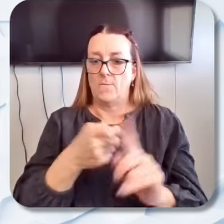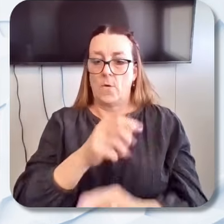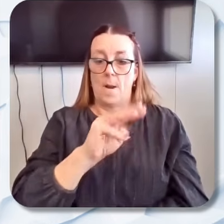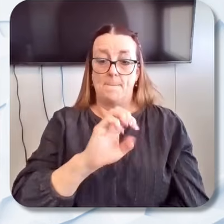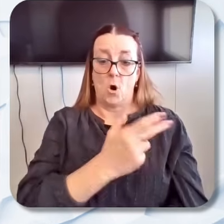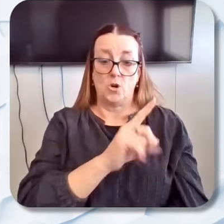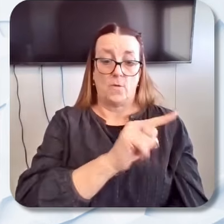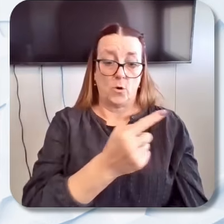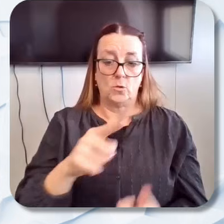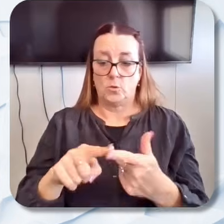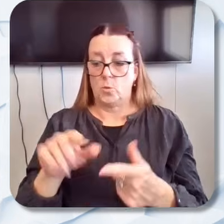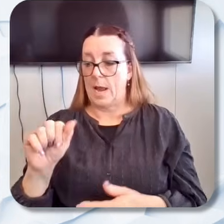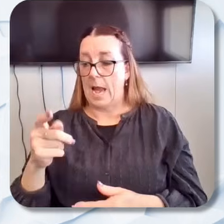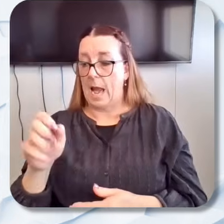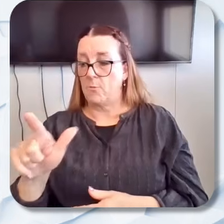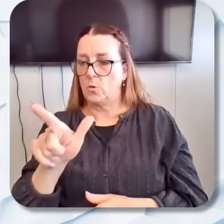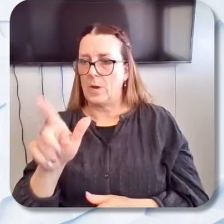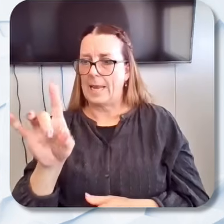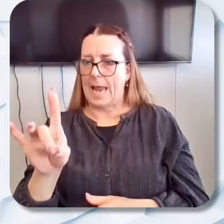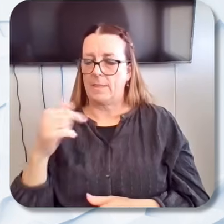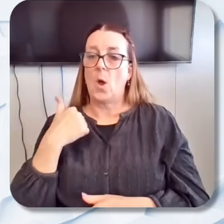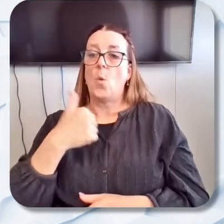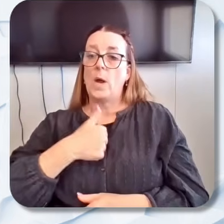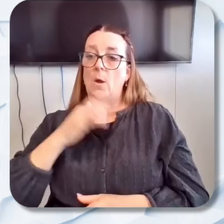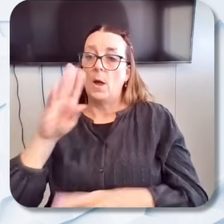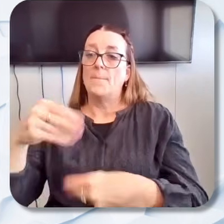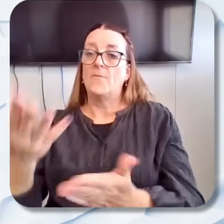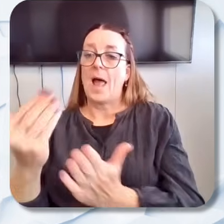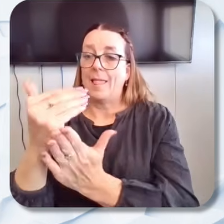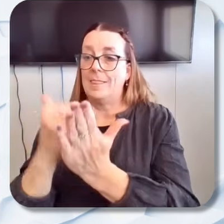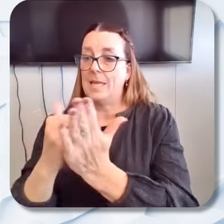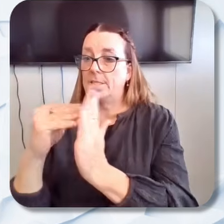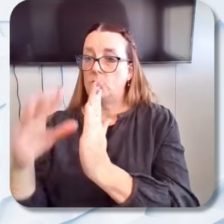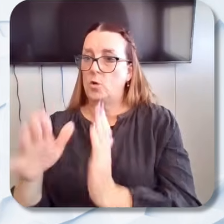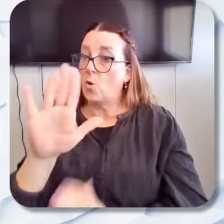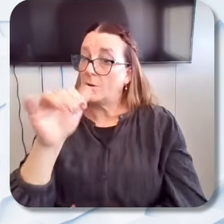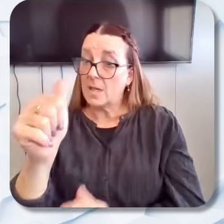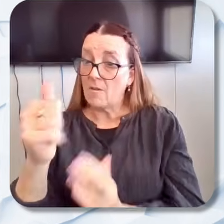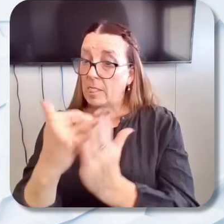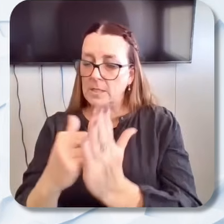to April 28th, so please know that we will be providing you the list of students, and